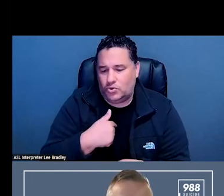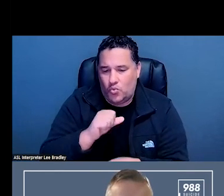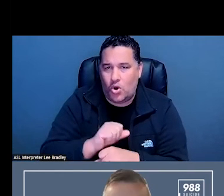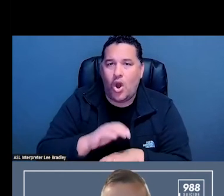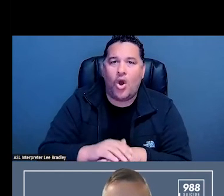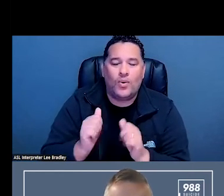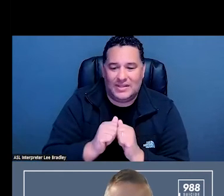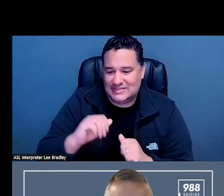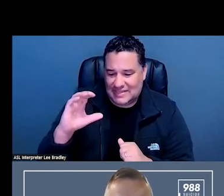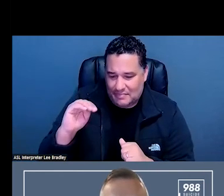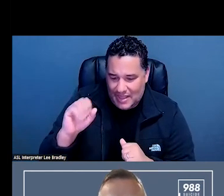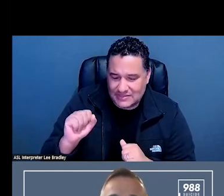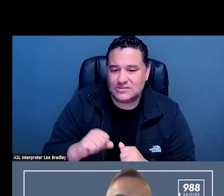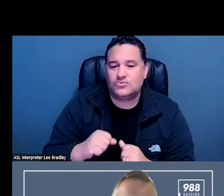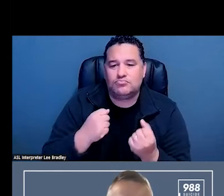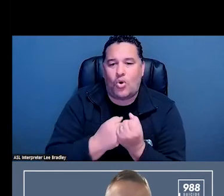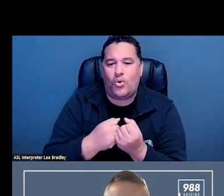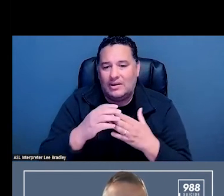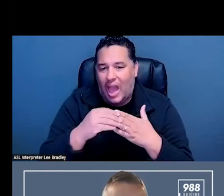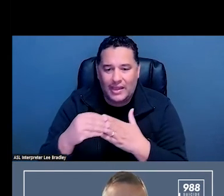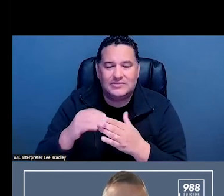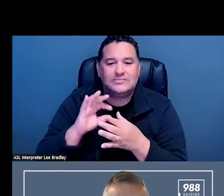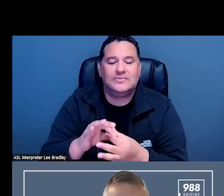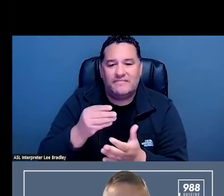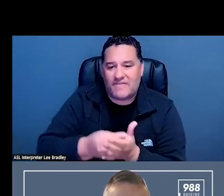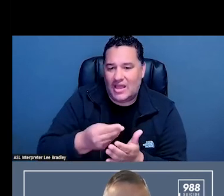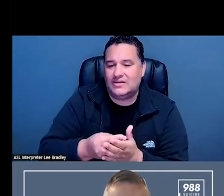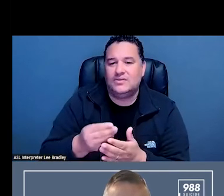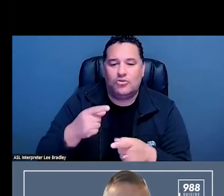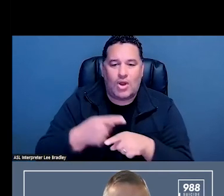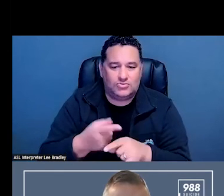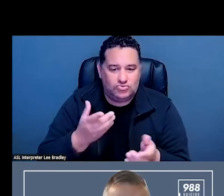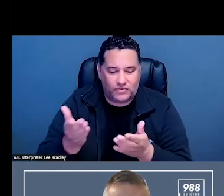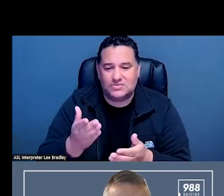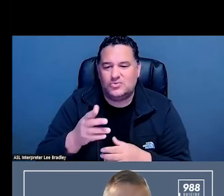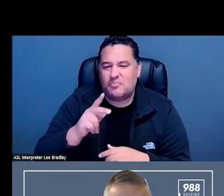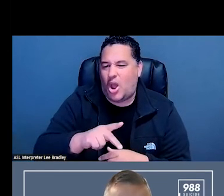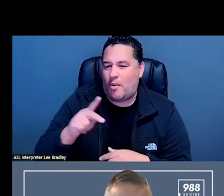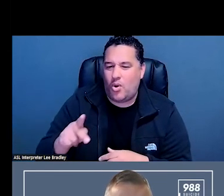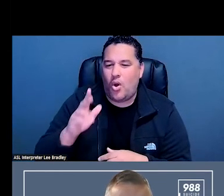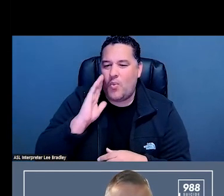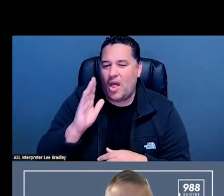IS A PARTNER,SHIP, ENGAGEMENT THAT WE ARE WORKING ON WITH CMS TO REALLY SUPPORT, GUIDANCE AROUND, FUNDING.